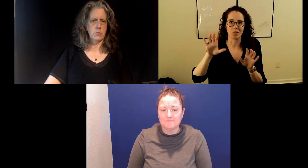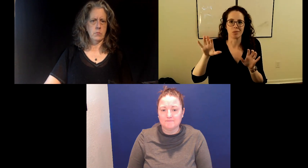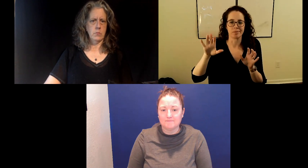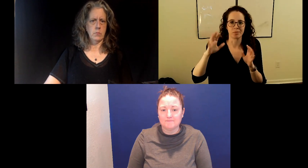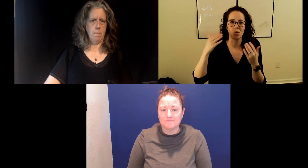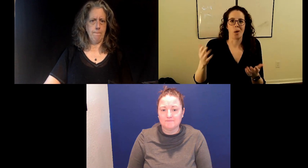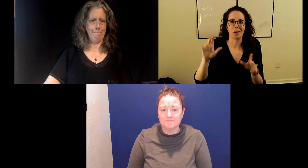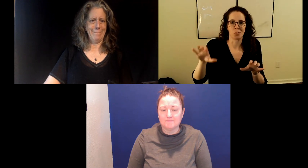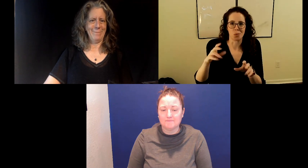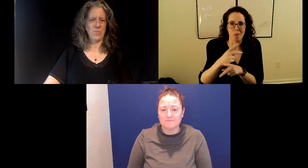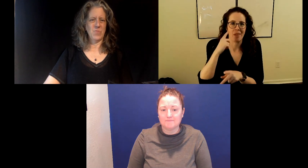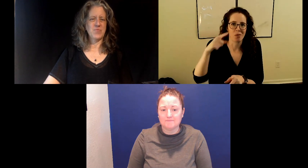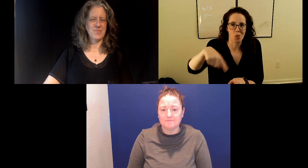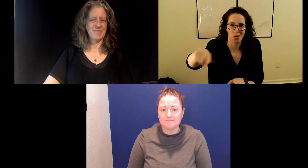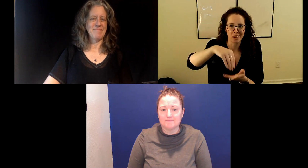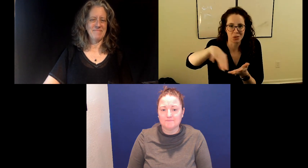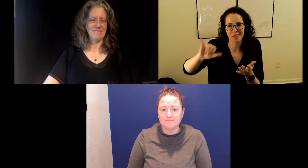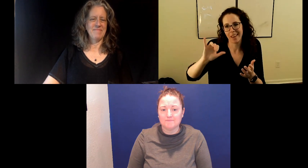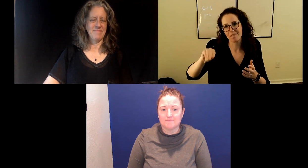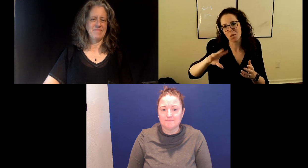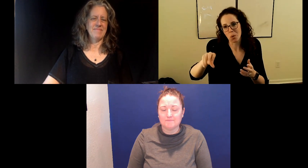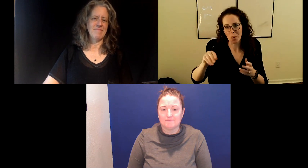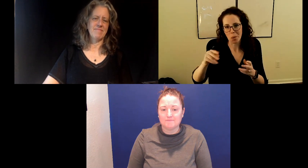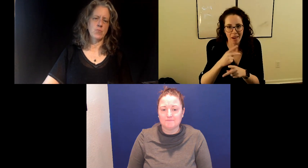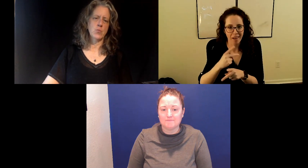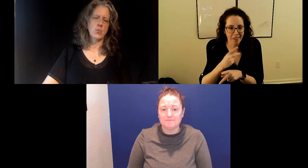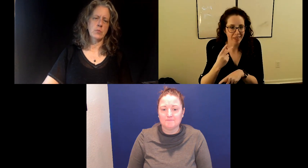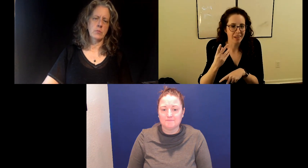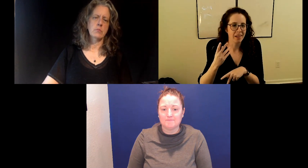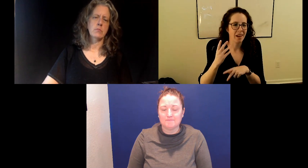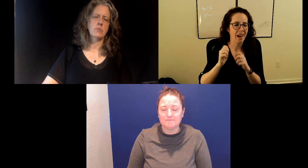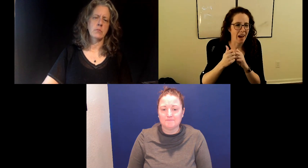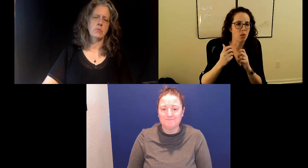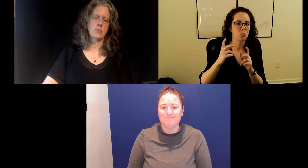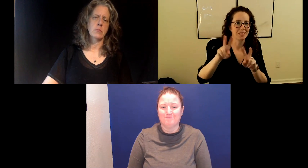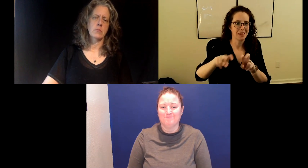so many apps how do we know which ones to use which ones are the best and for the students um